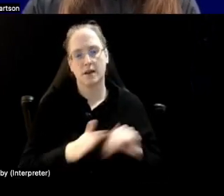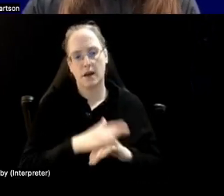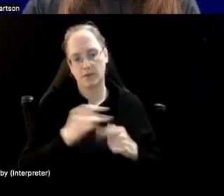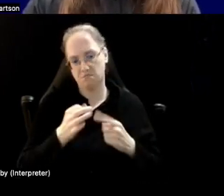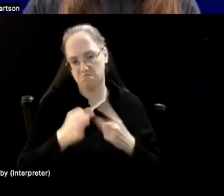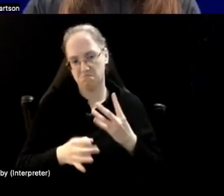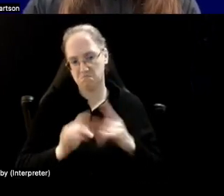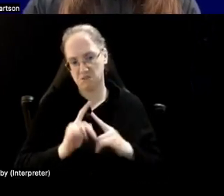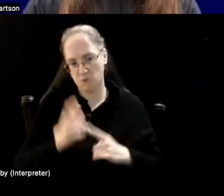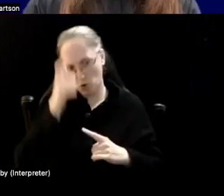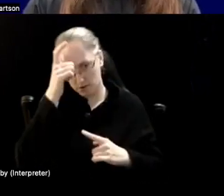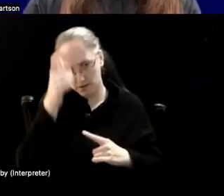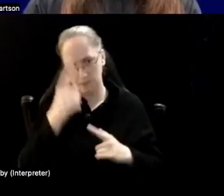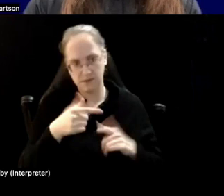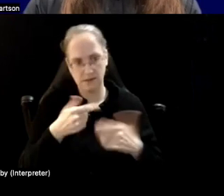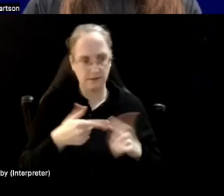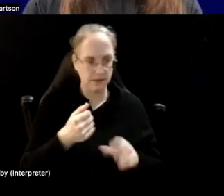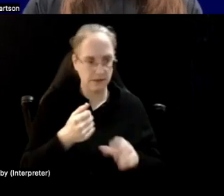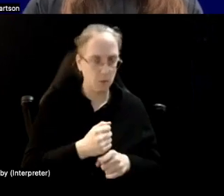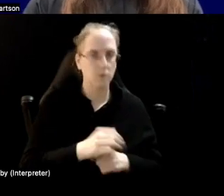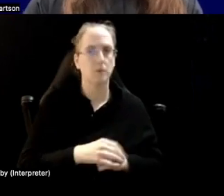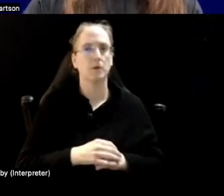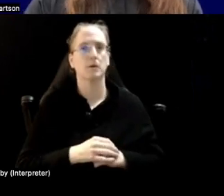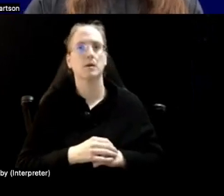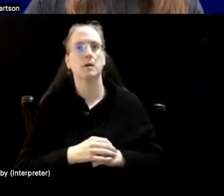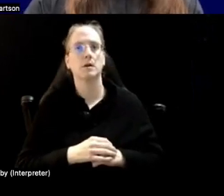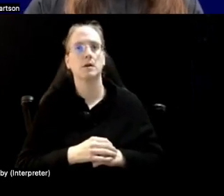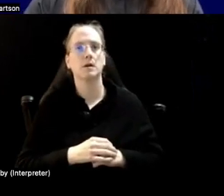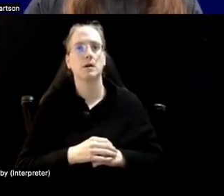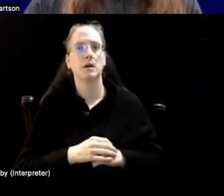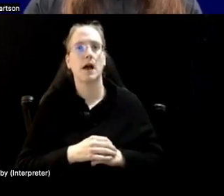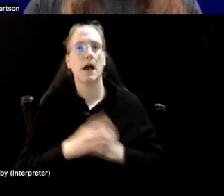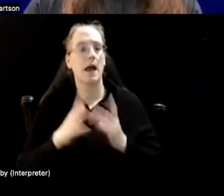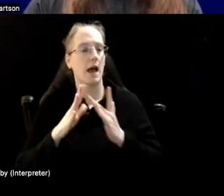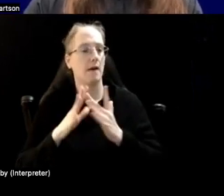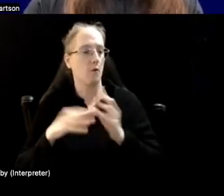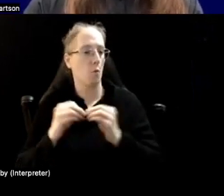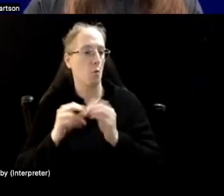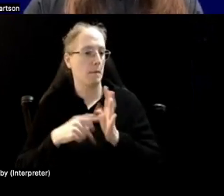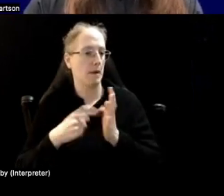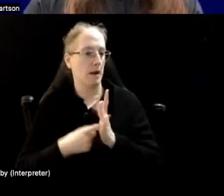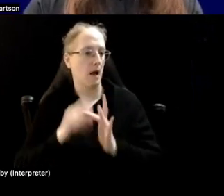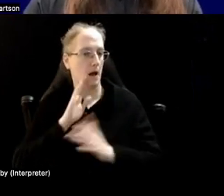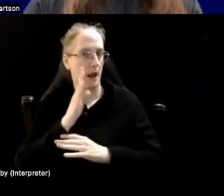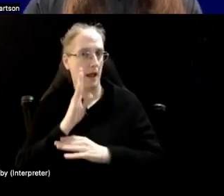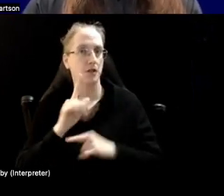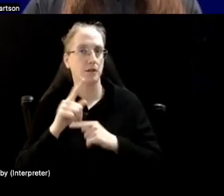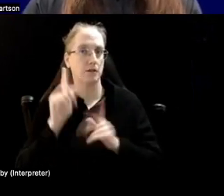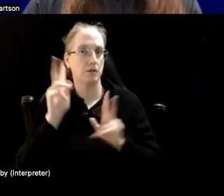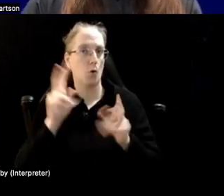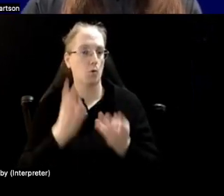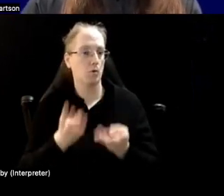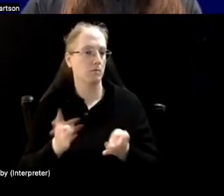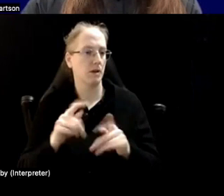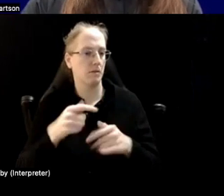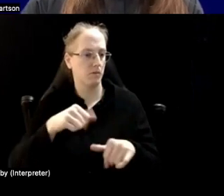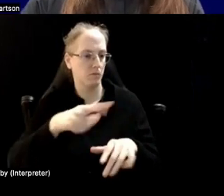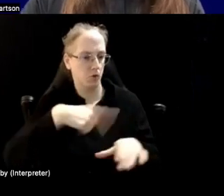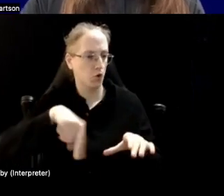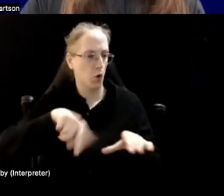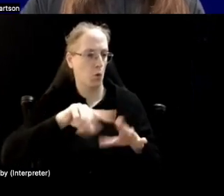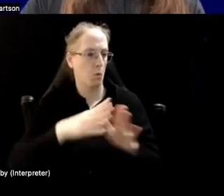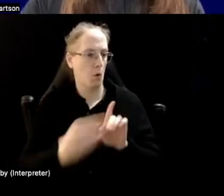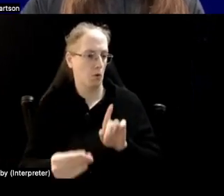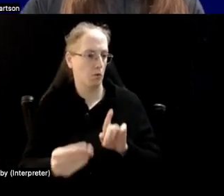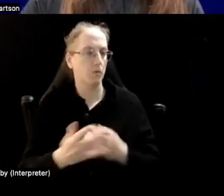other examples and there's also a webinar series about it called "Circle model".